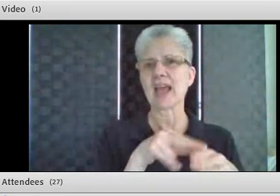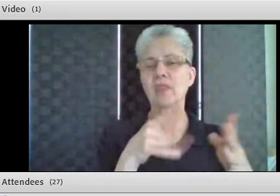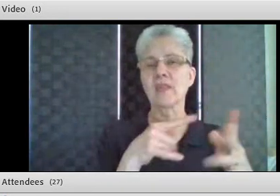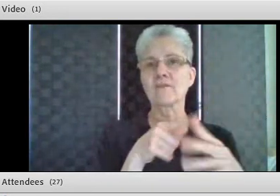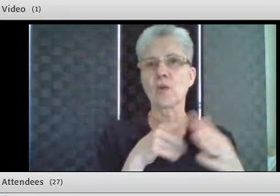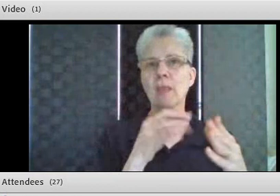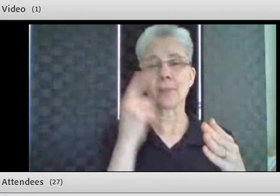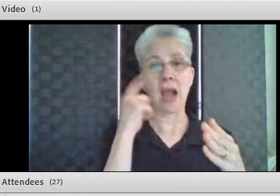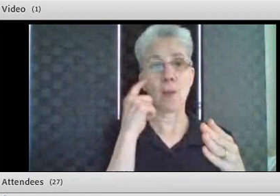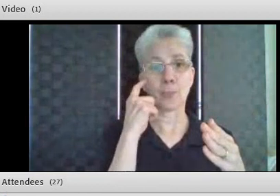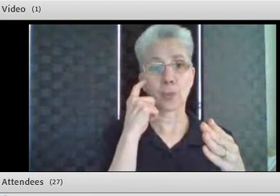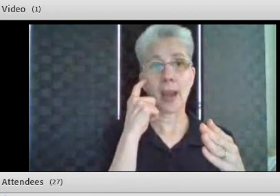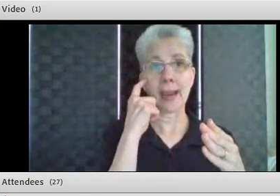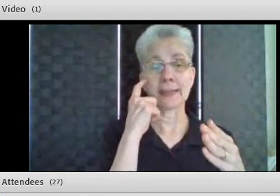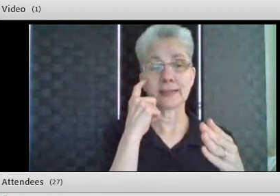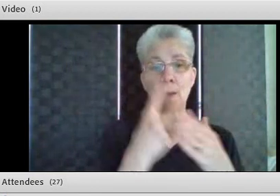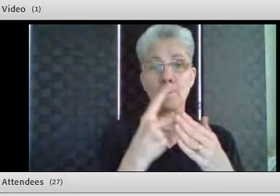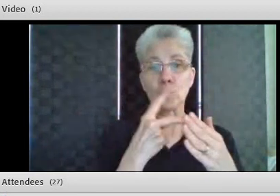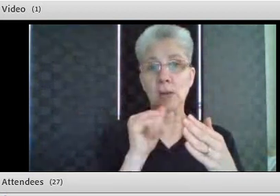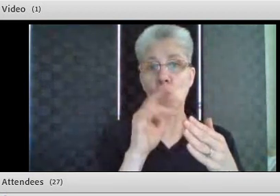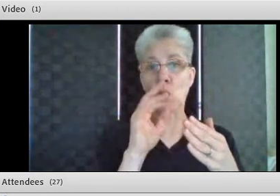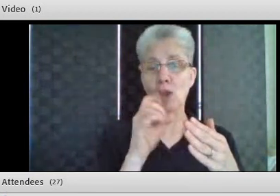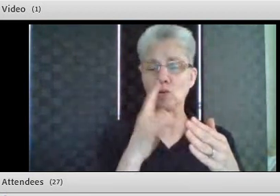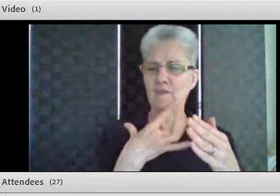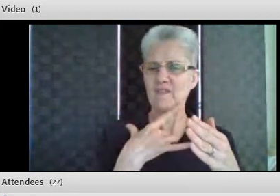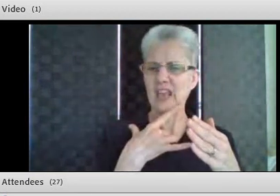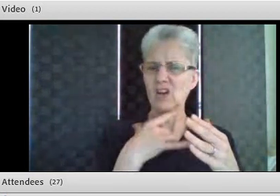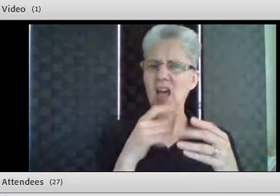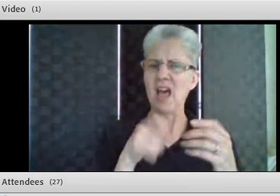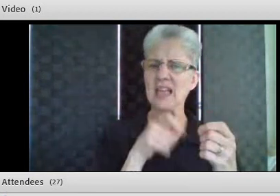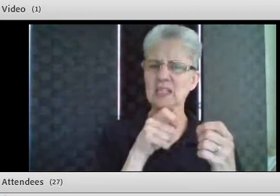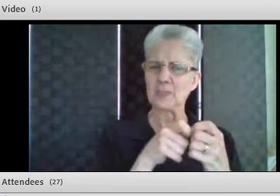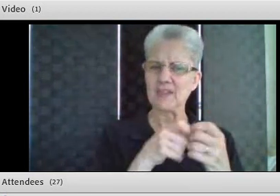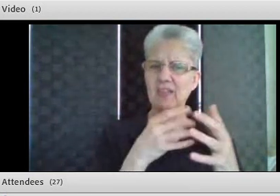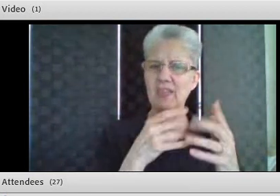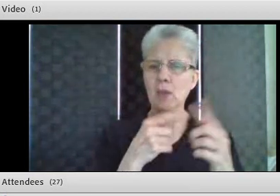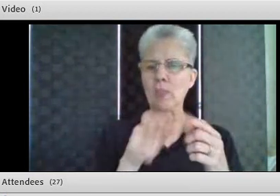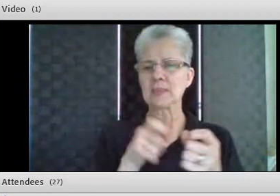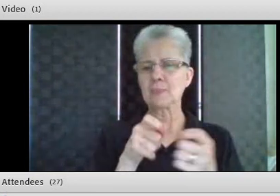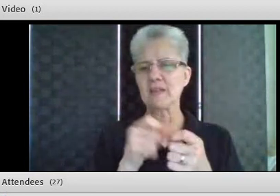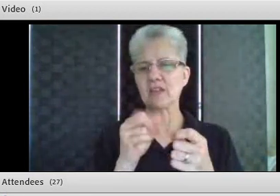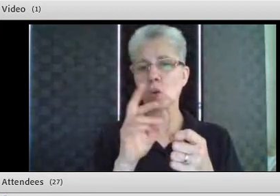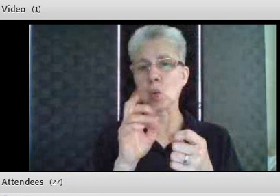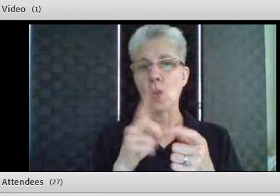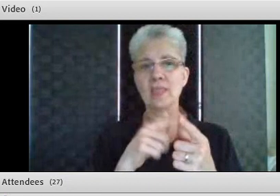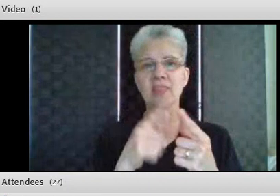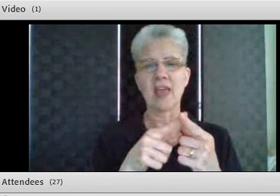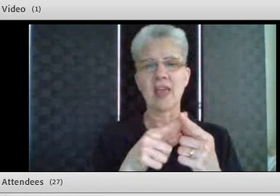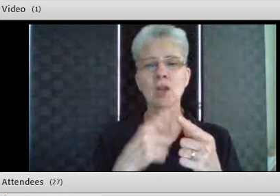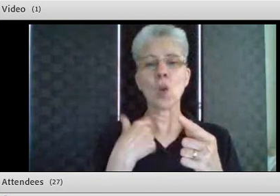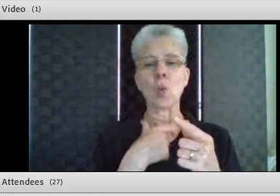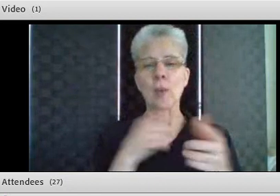Yeah, thank you. Hilary: Yeah. Ryan: Oftentimes, they don't know that music is even playing. It's just kind of a natural thing for them, but our brains are hardwired,